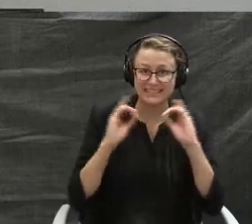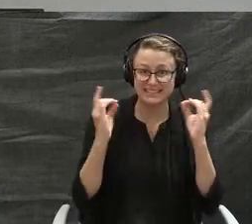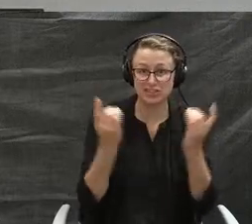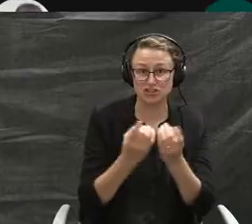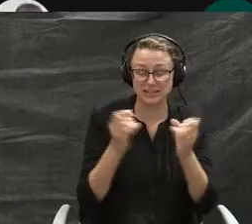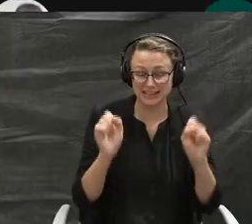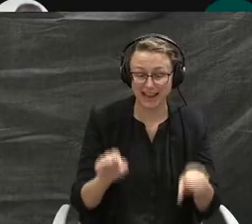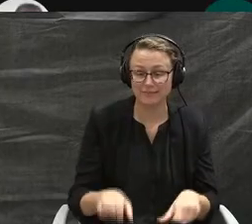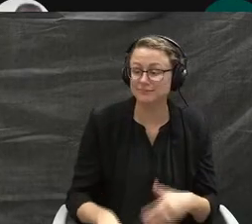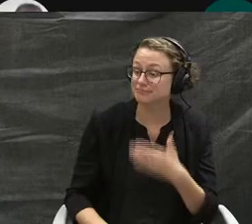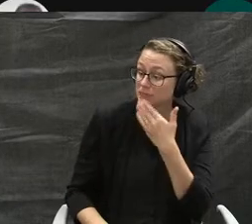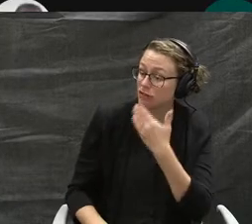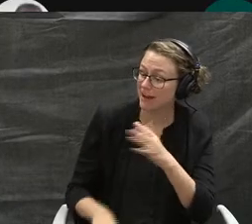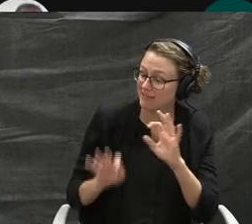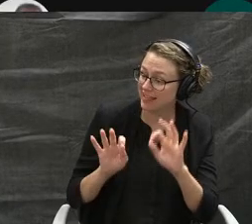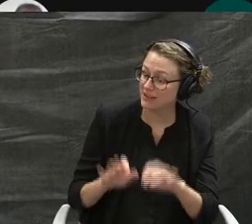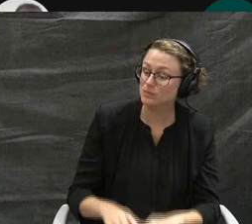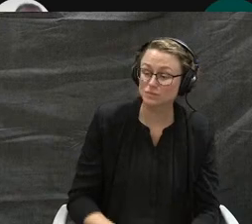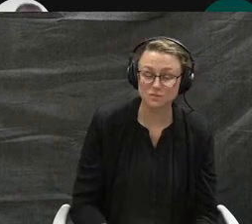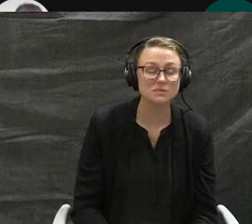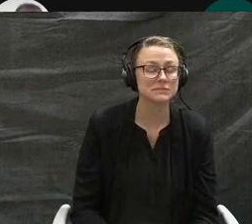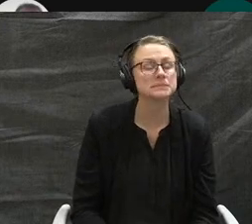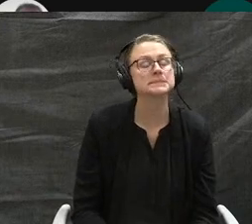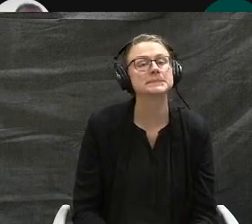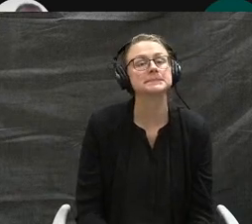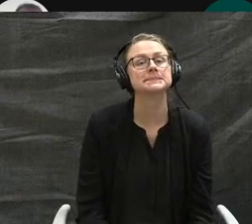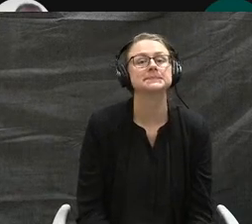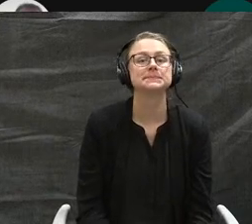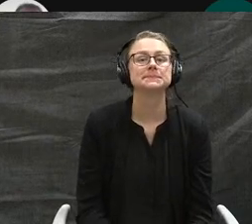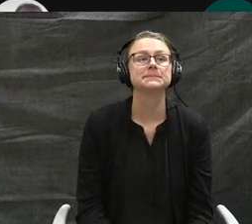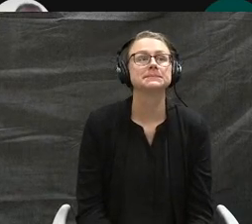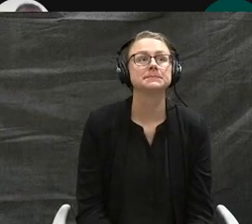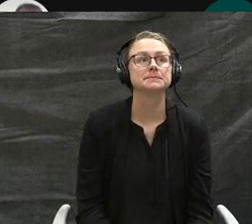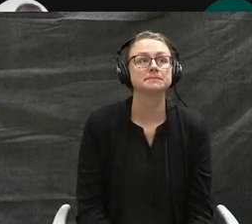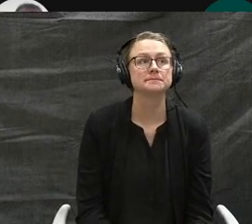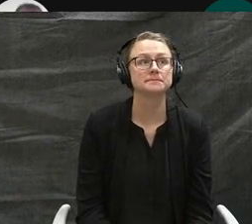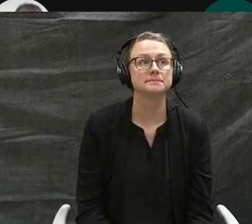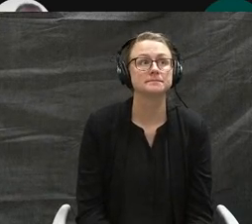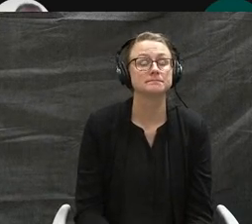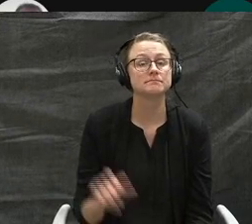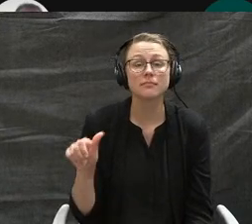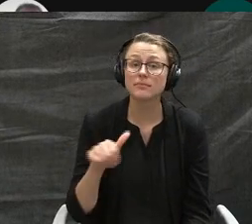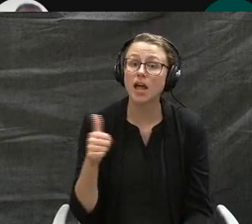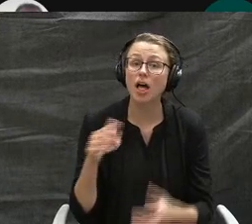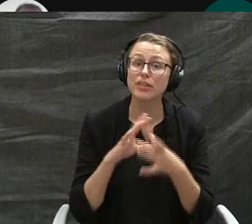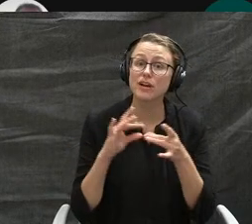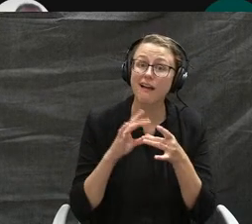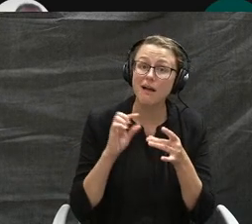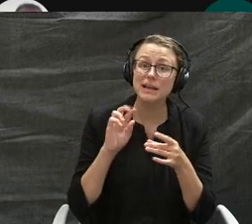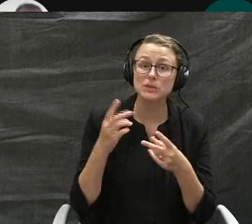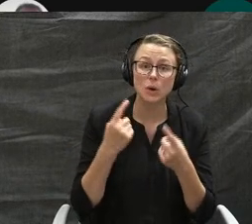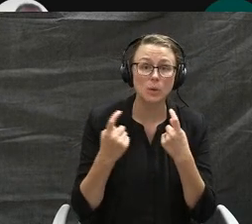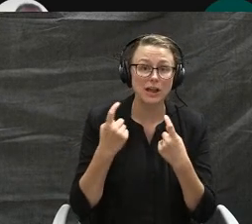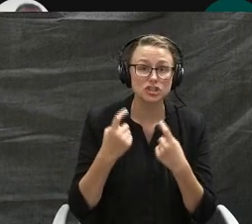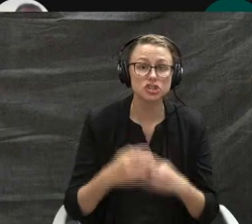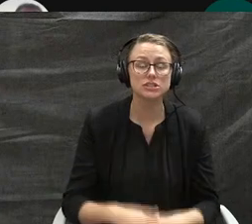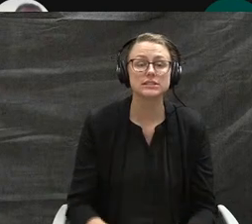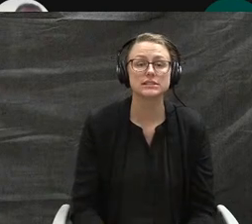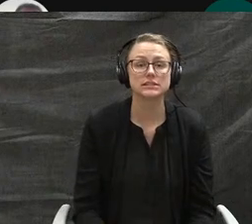Great, thank you. Anybody else have any comments or questions? Lisa